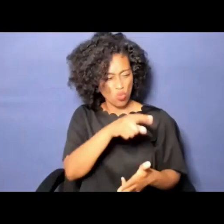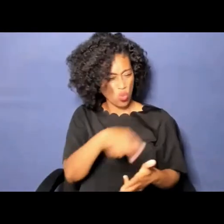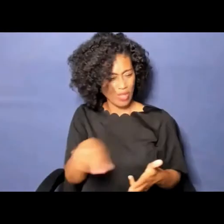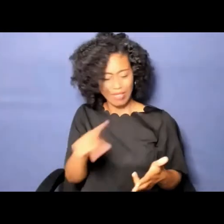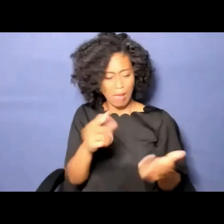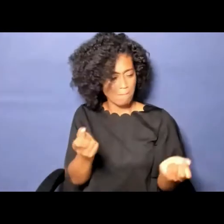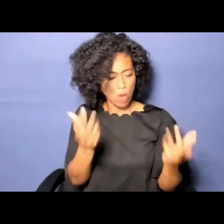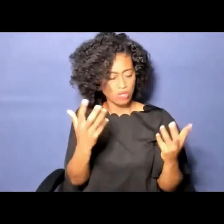All racial groups share this tendency for recognition bias.